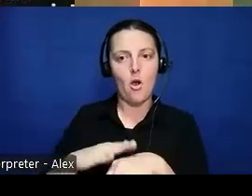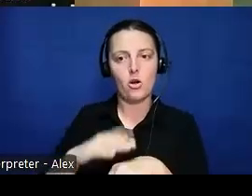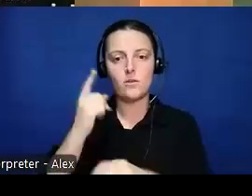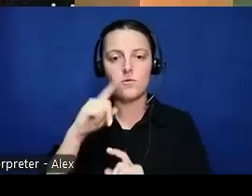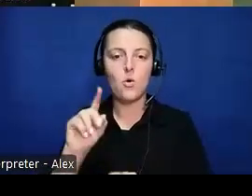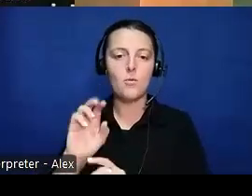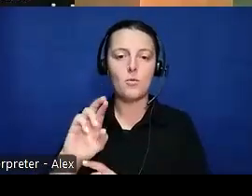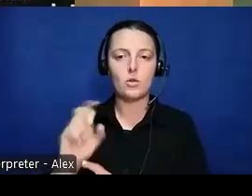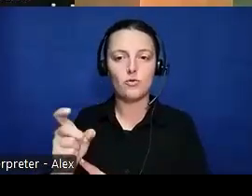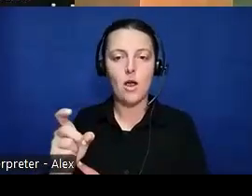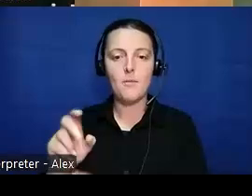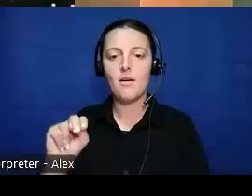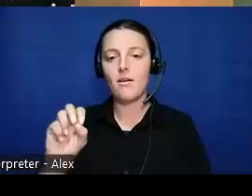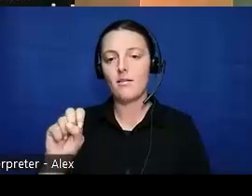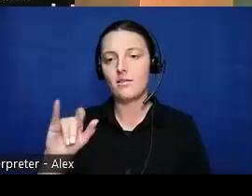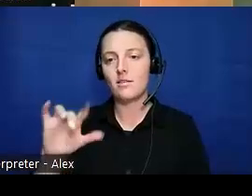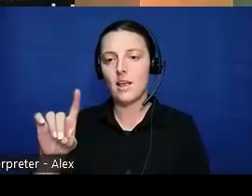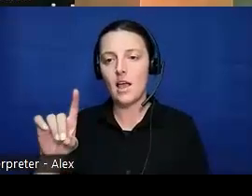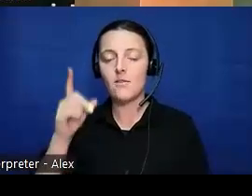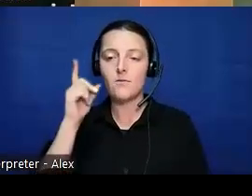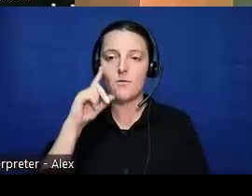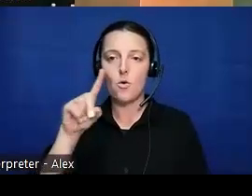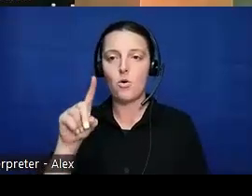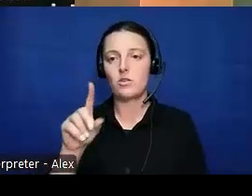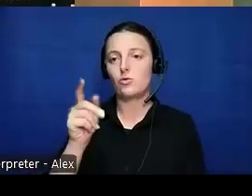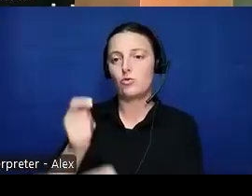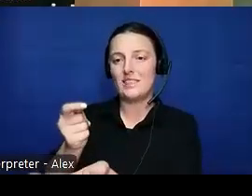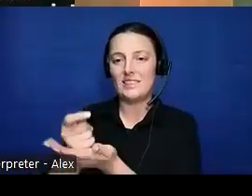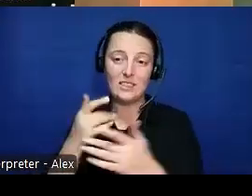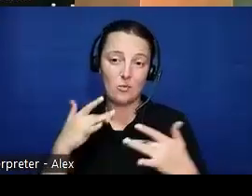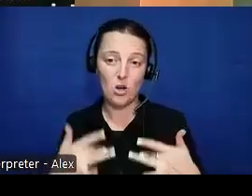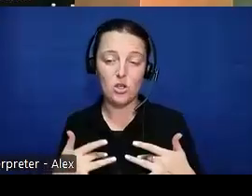to treat to treat uh depression. So I think some of that stuff has yet to really be worked out,